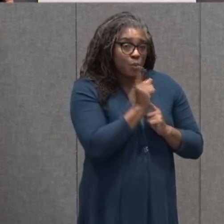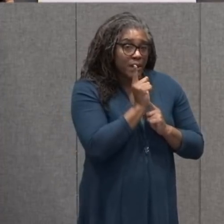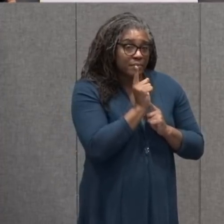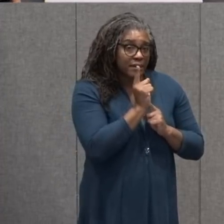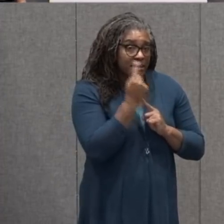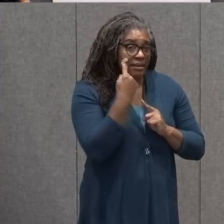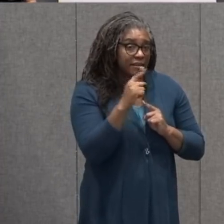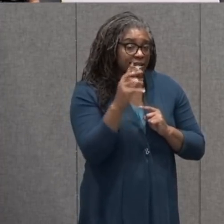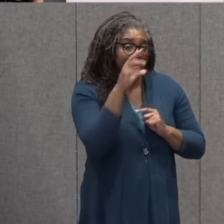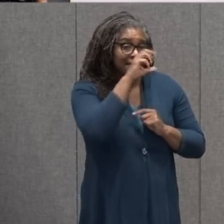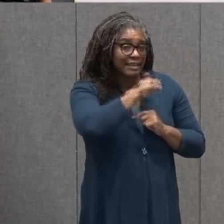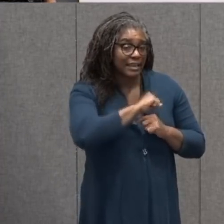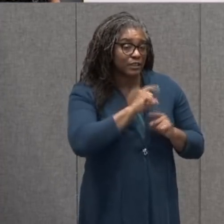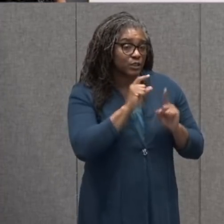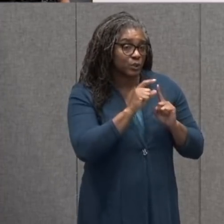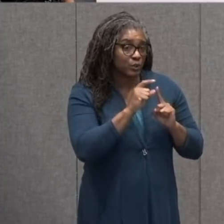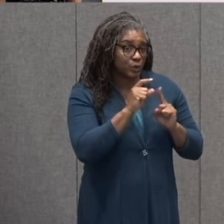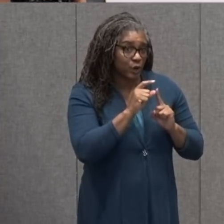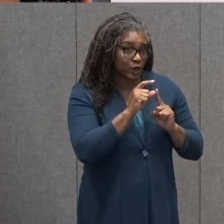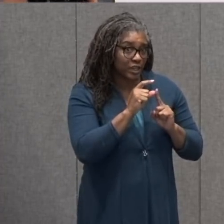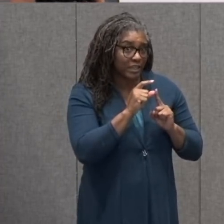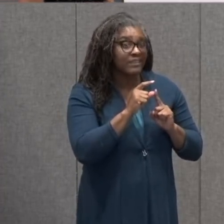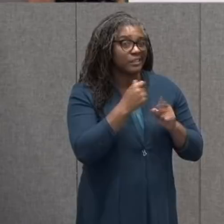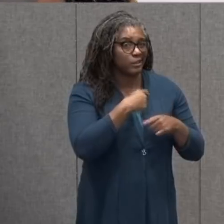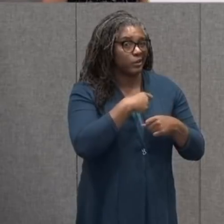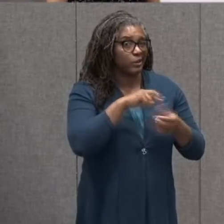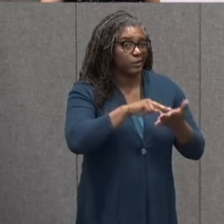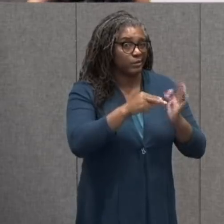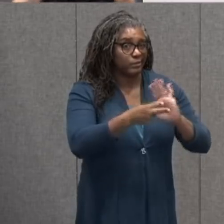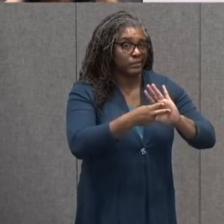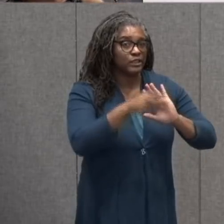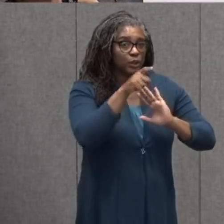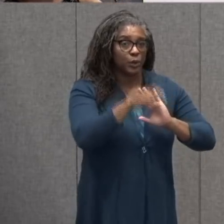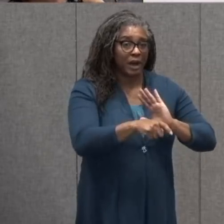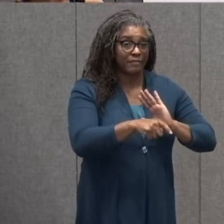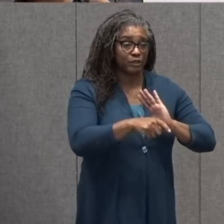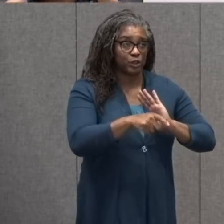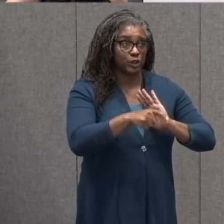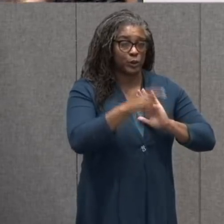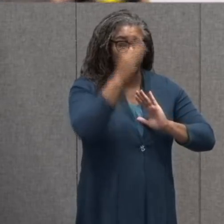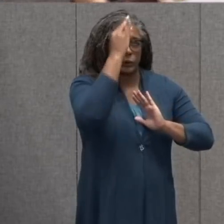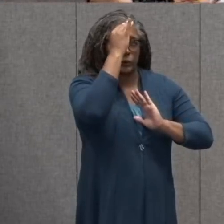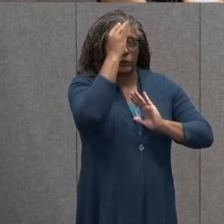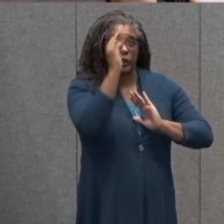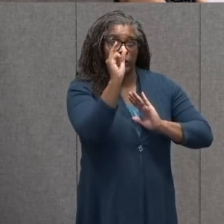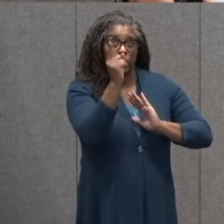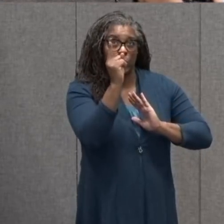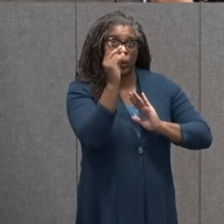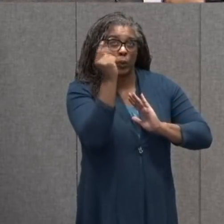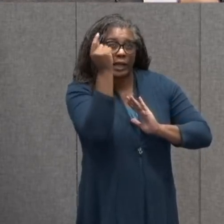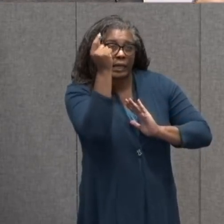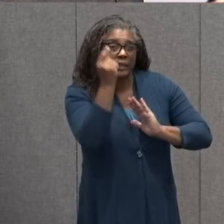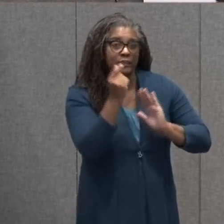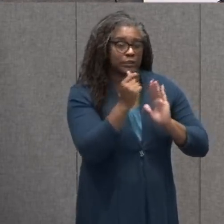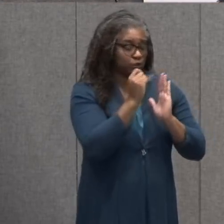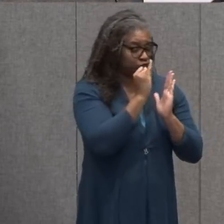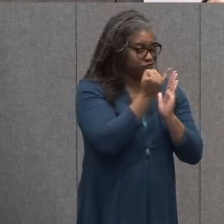So you kinda gotta think quickly, and draw quickly. So we may have a timer that we put out